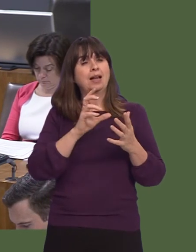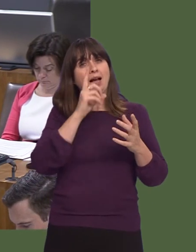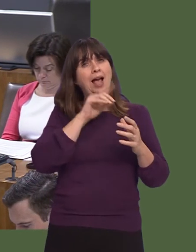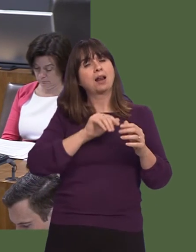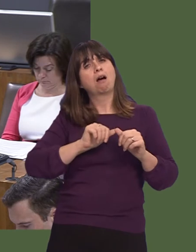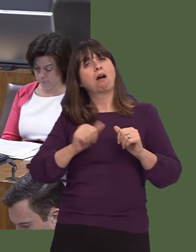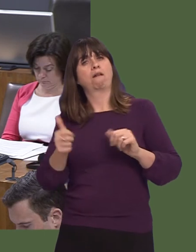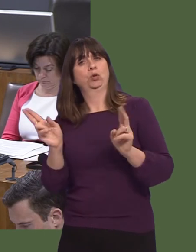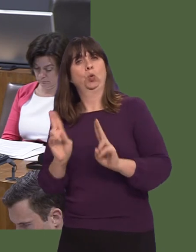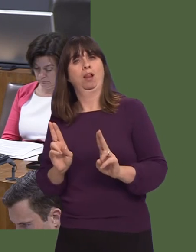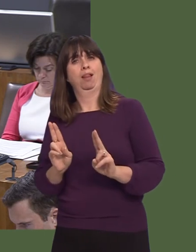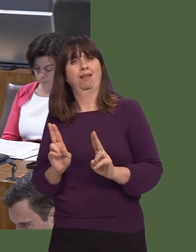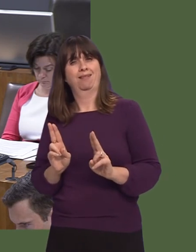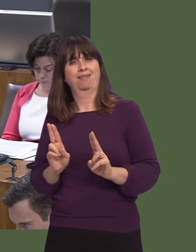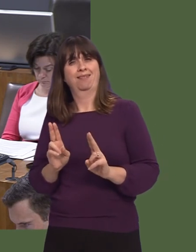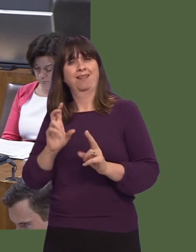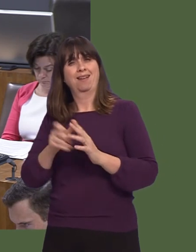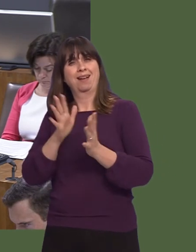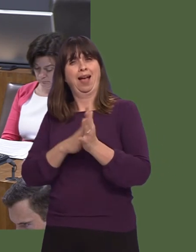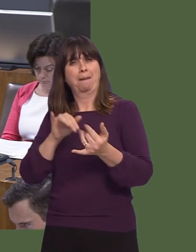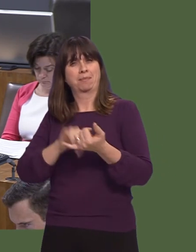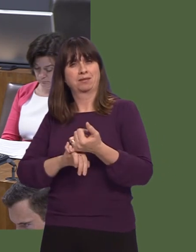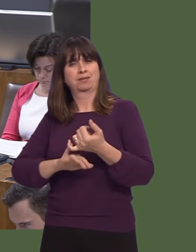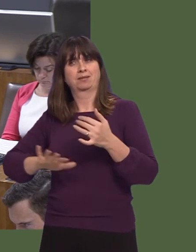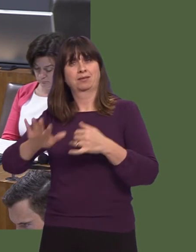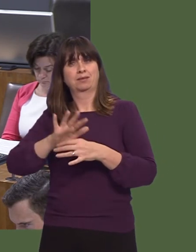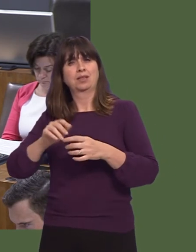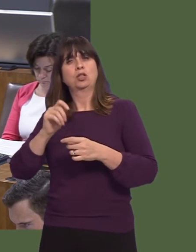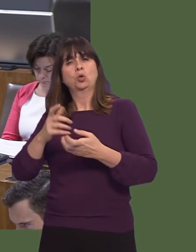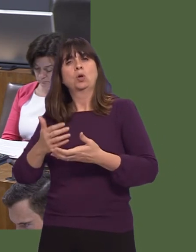of CAMHS beyond its traditional areas to look at preventative work, I think, is hugely important.